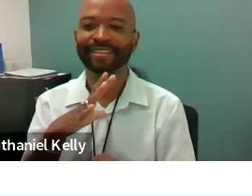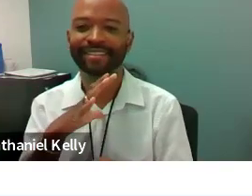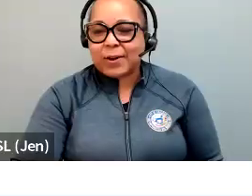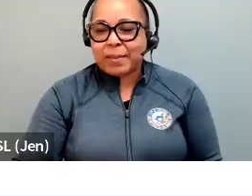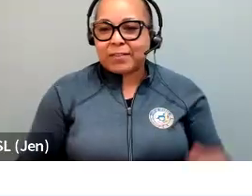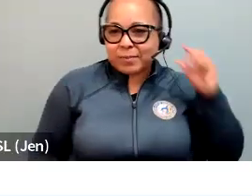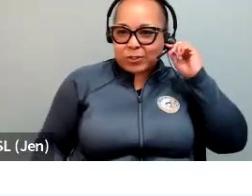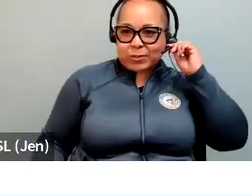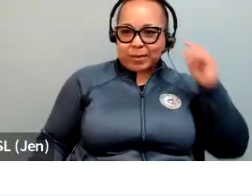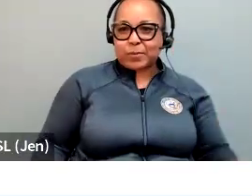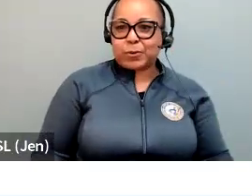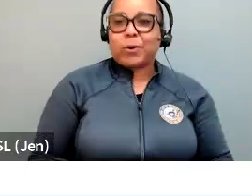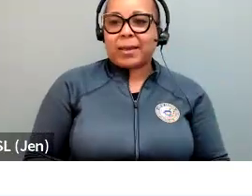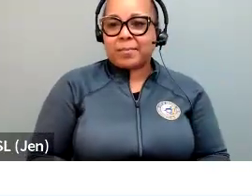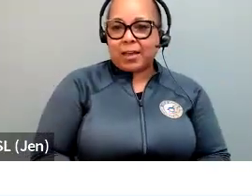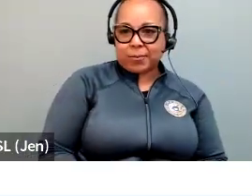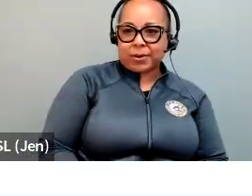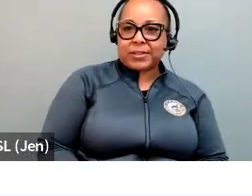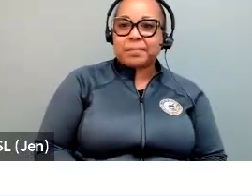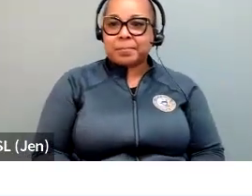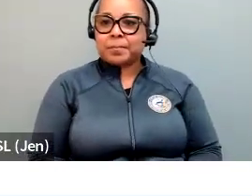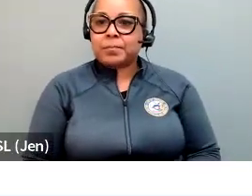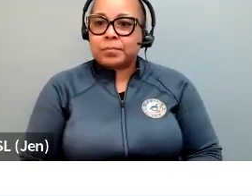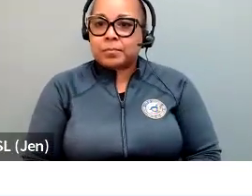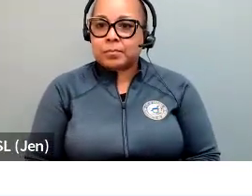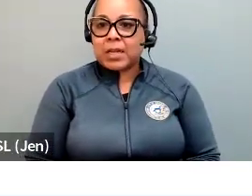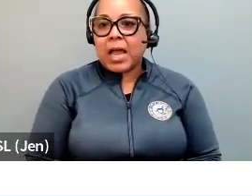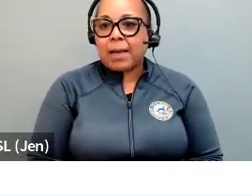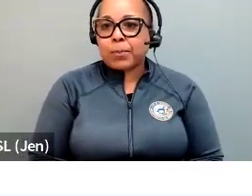I'm sorry, I'm having some issues with my computer. Okay, I think we're good. I'm the